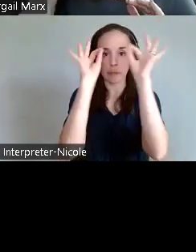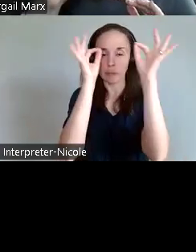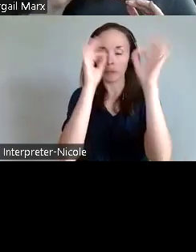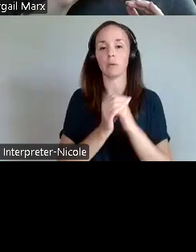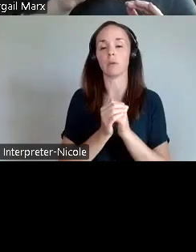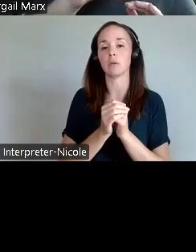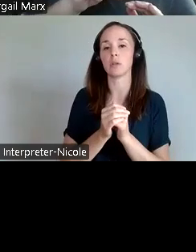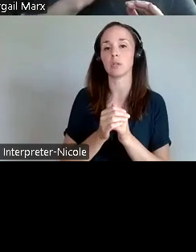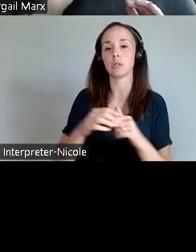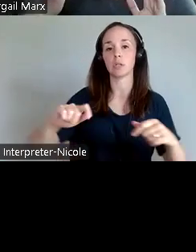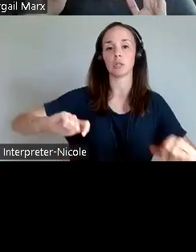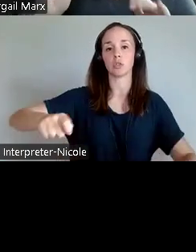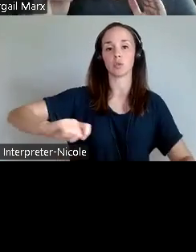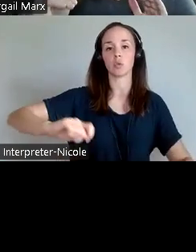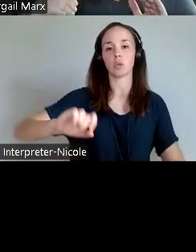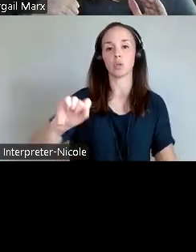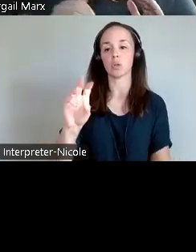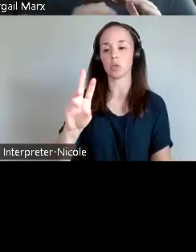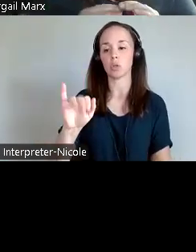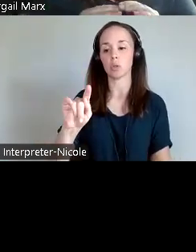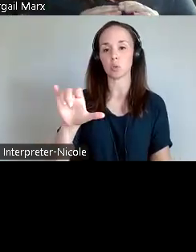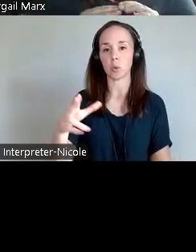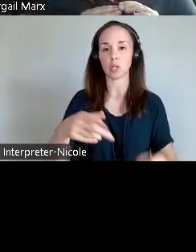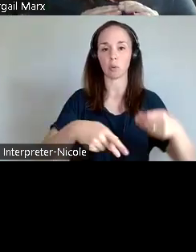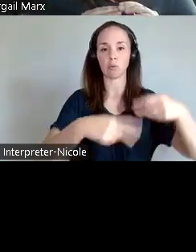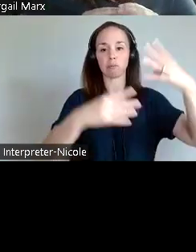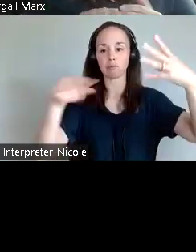will scan through options and they select a switch to activate it?